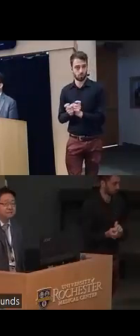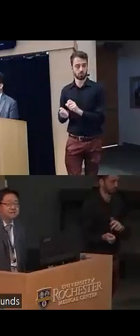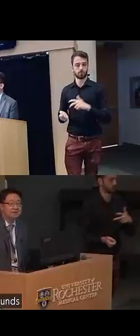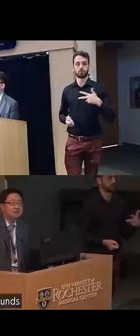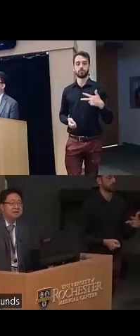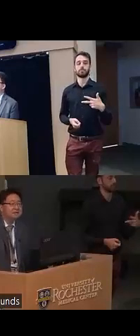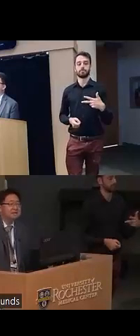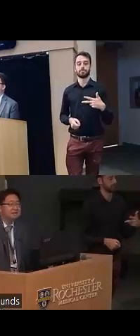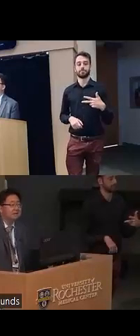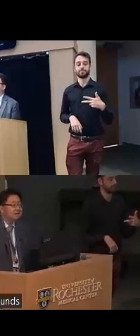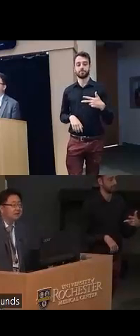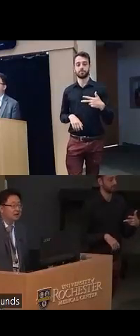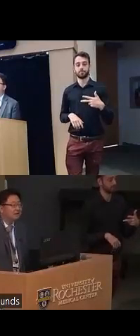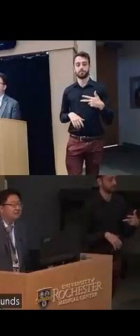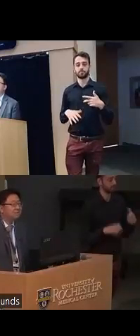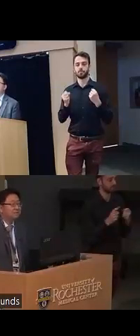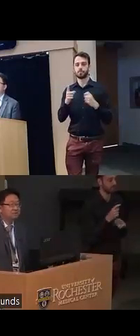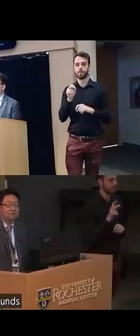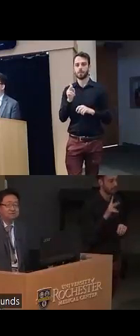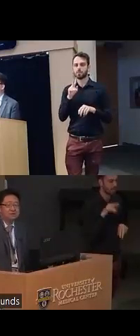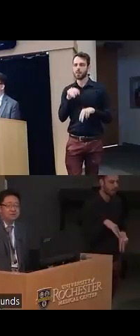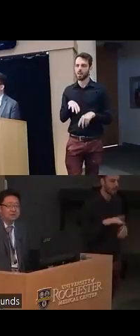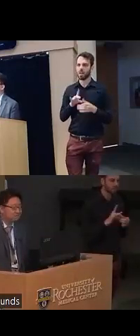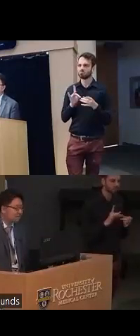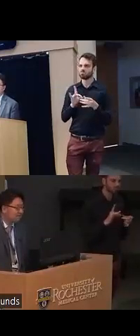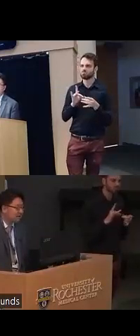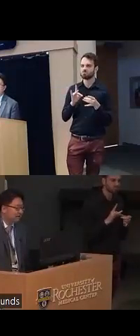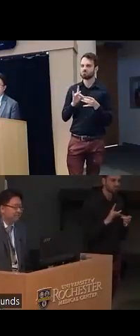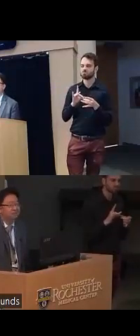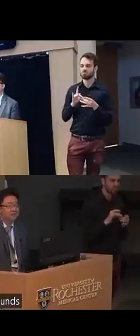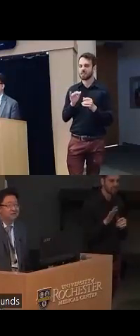lot of people criticized it a lot of people were questioning this is the right way I've been with